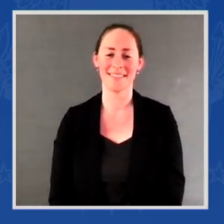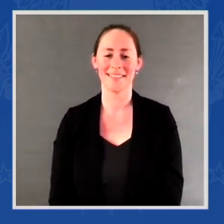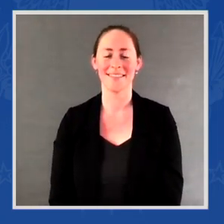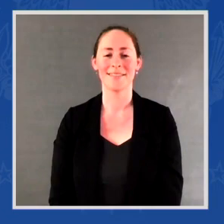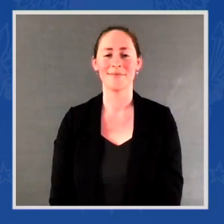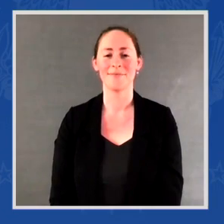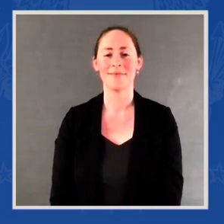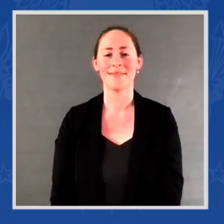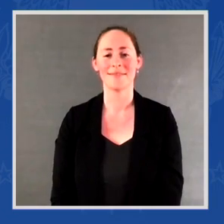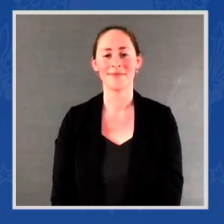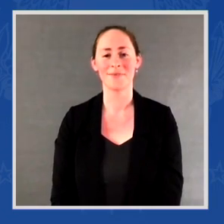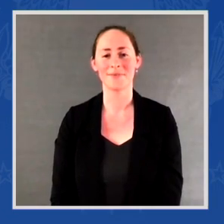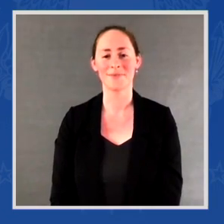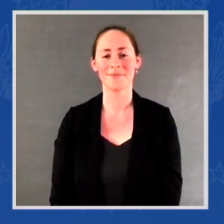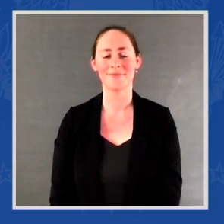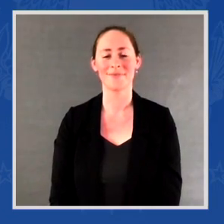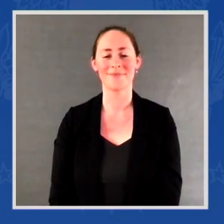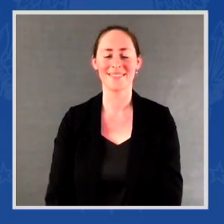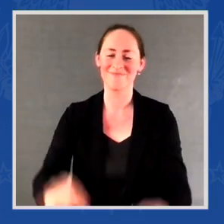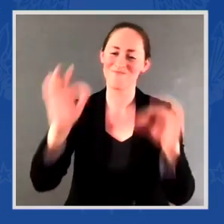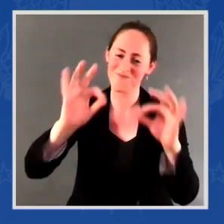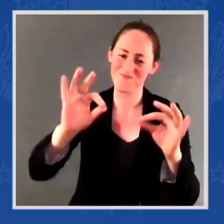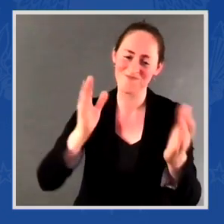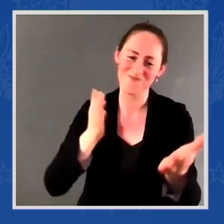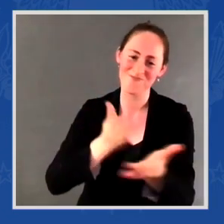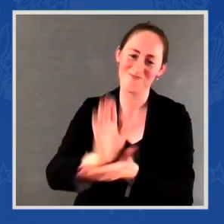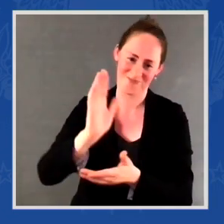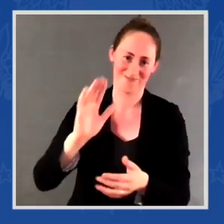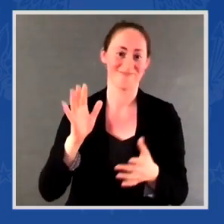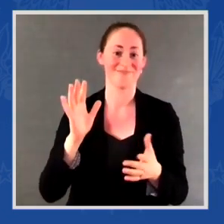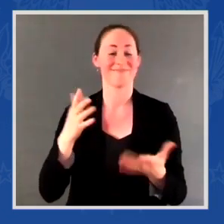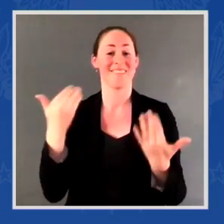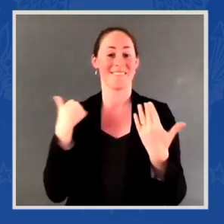All right, we've got two people coming up here that you're going to love.